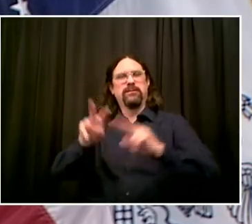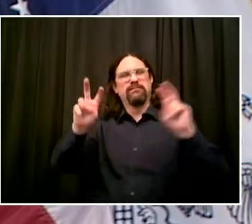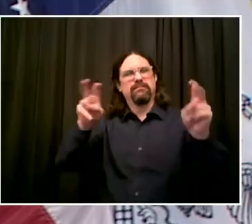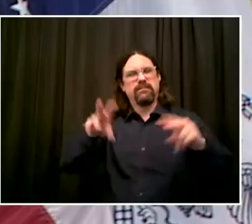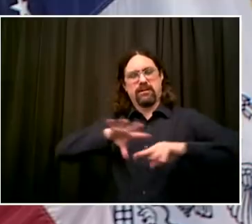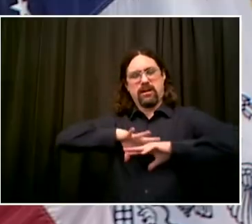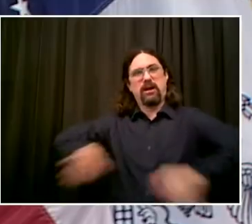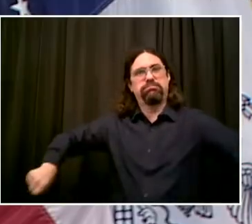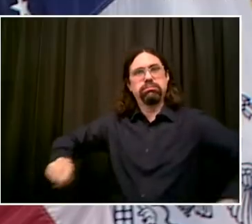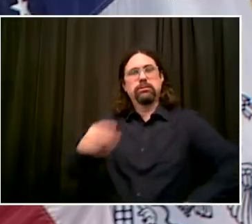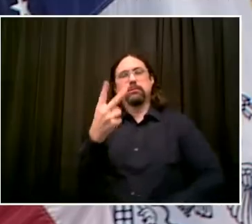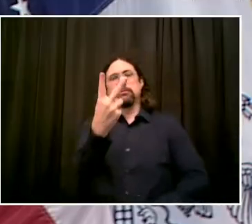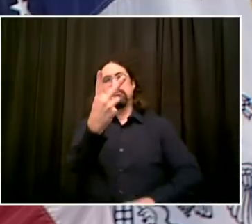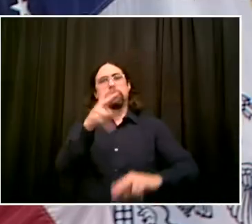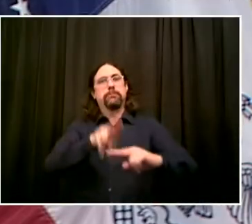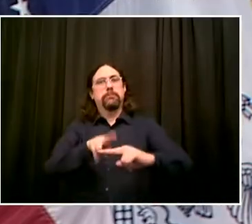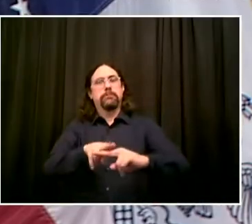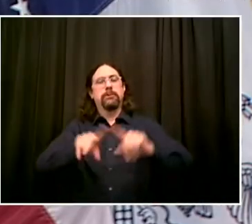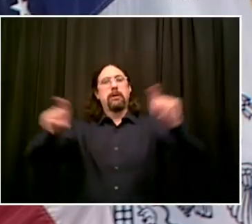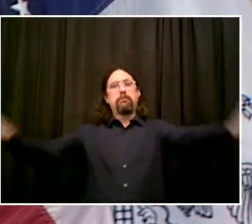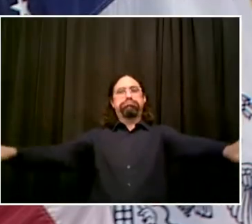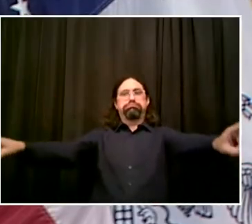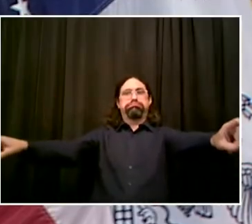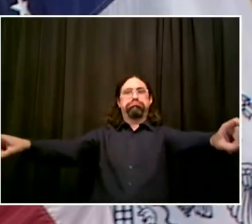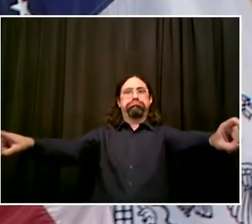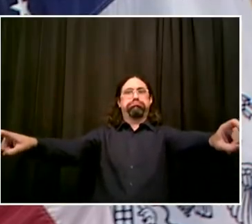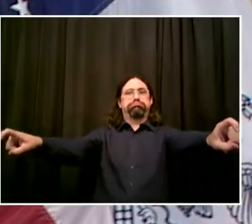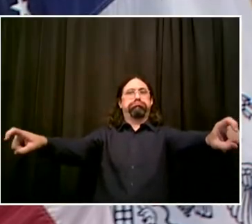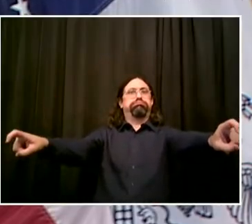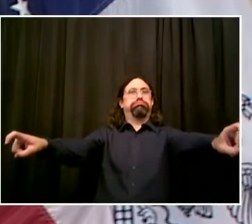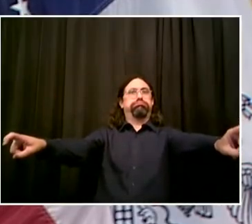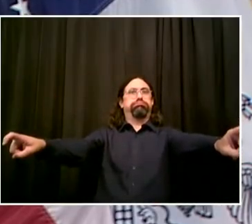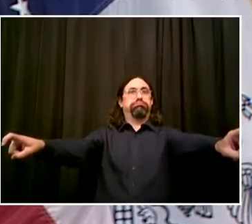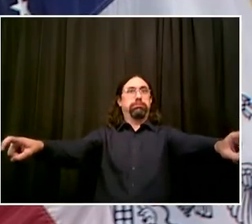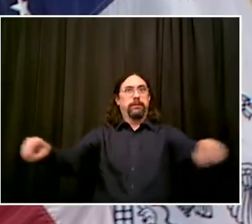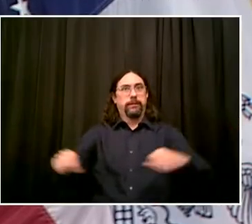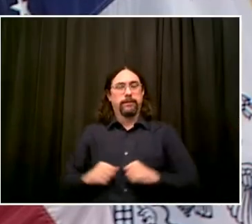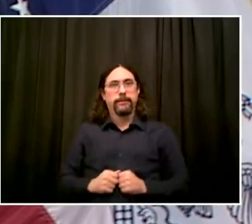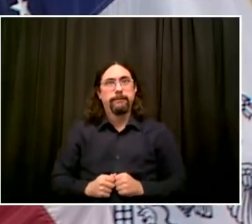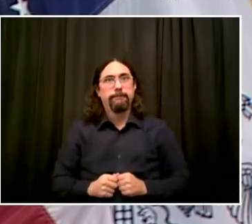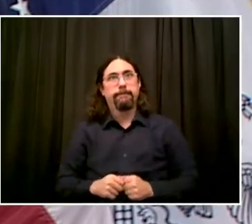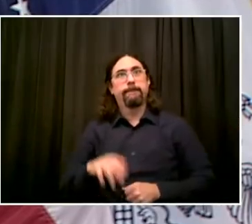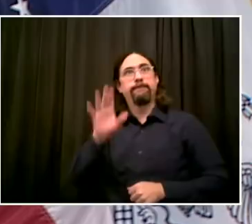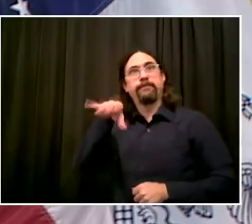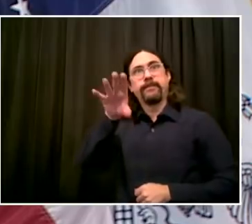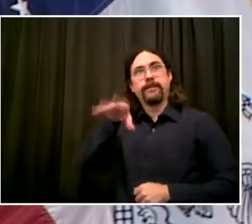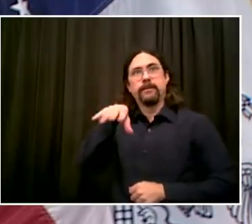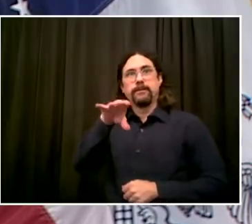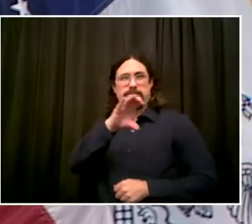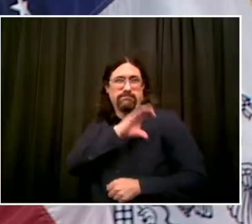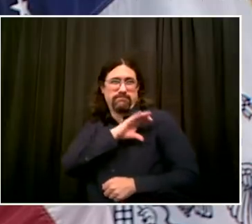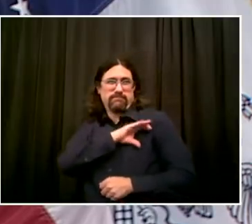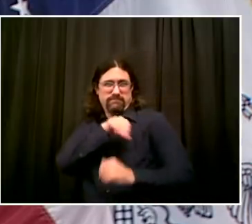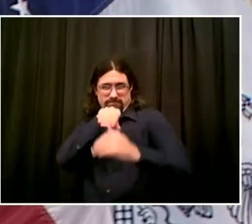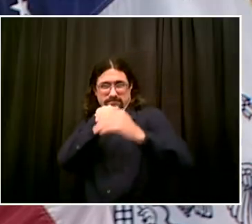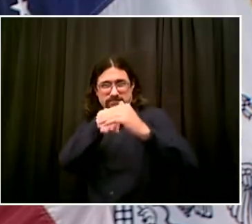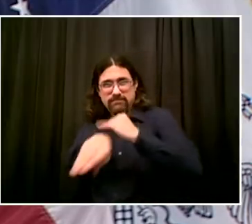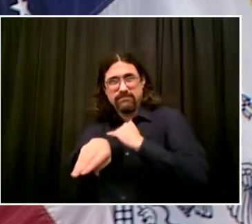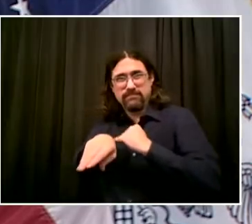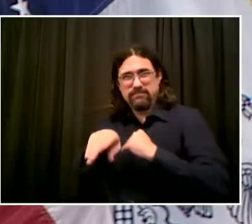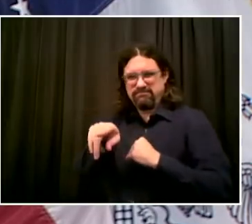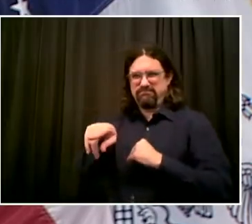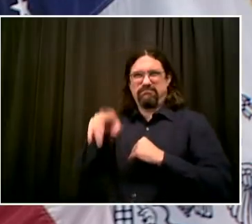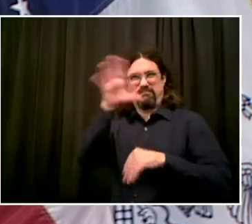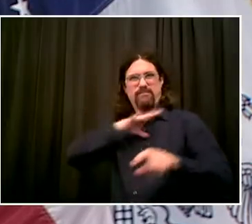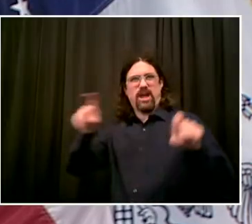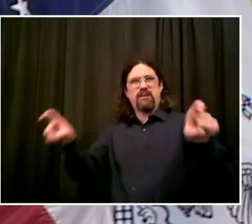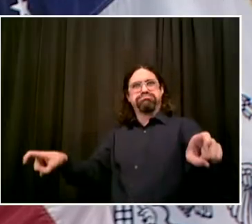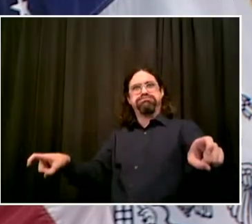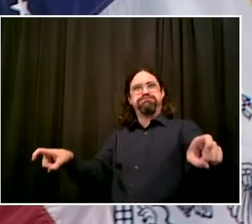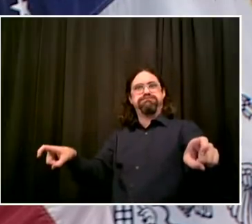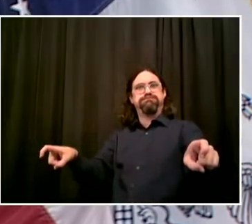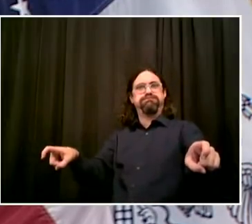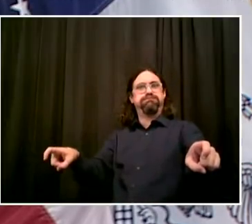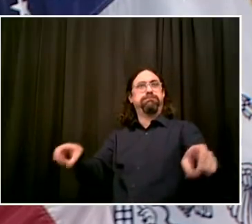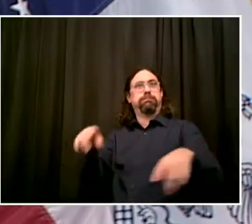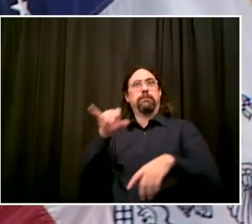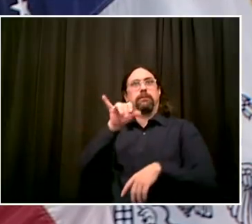IN THE HEAD, A